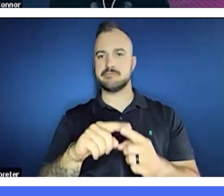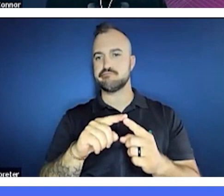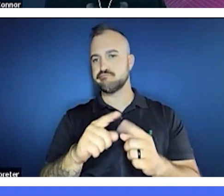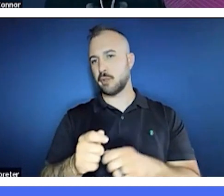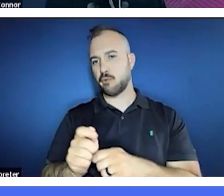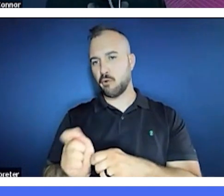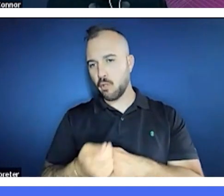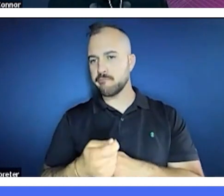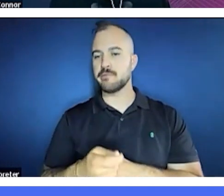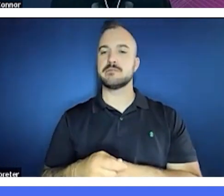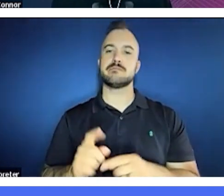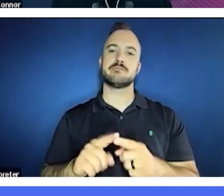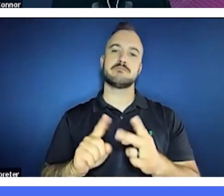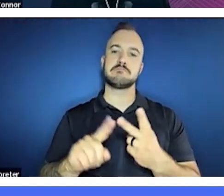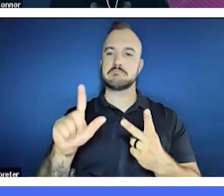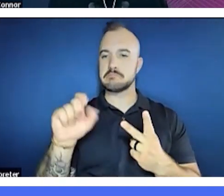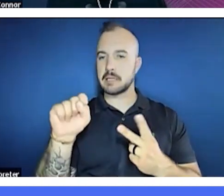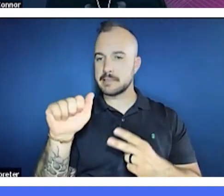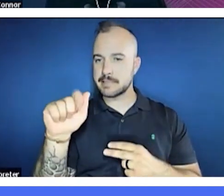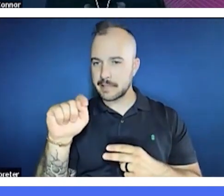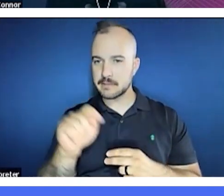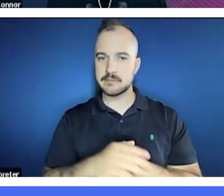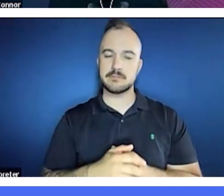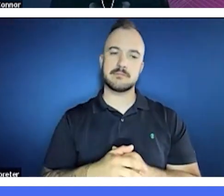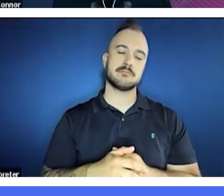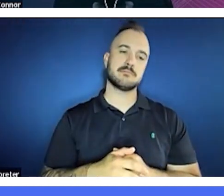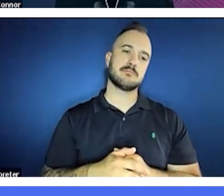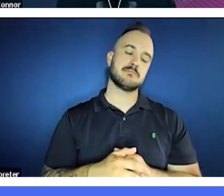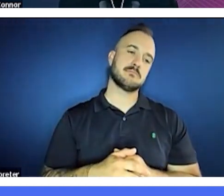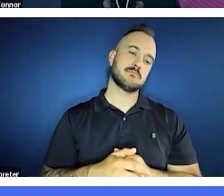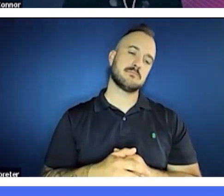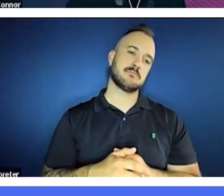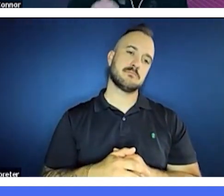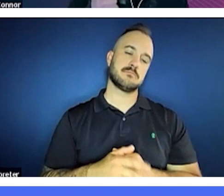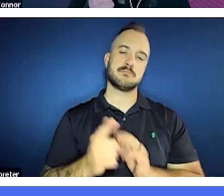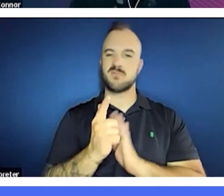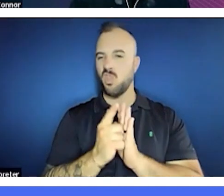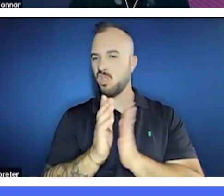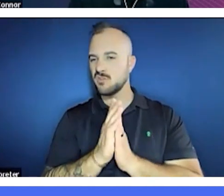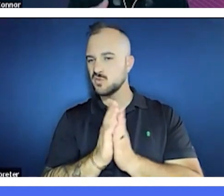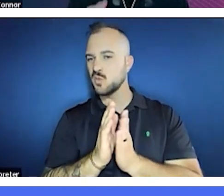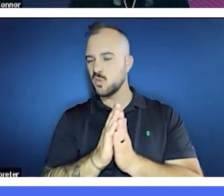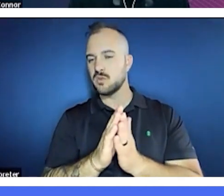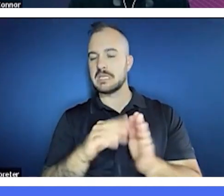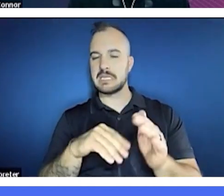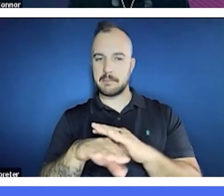and the LSAT, the law school admissions test. And I think Malcolm Gladwell has an interesting point when